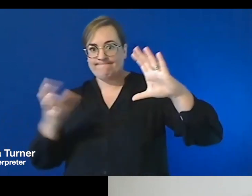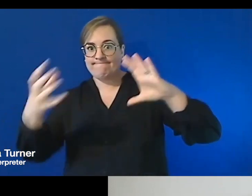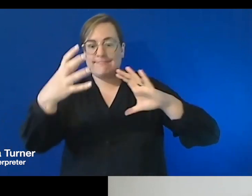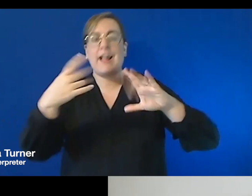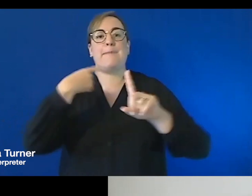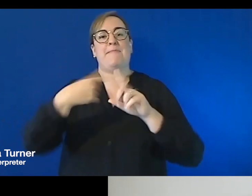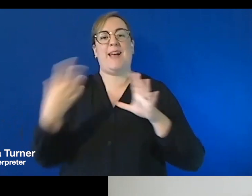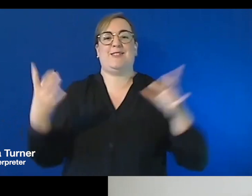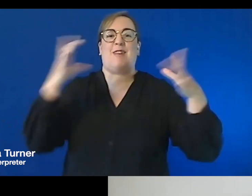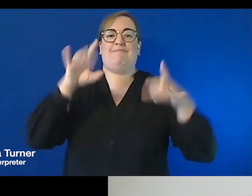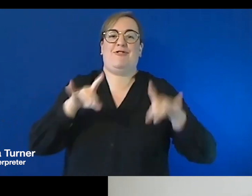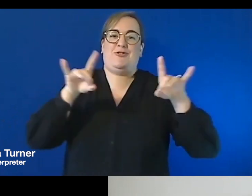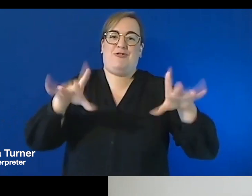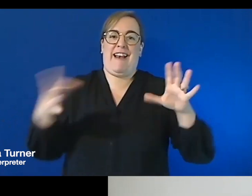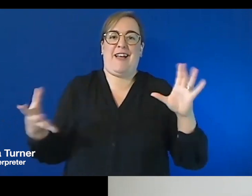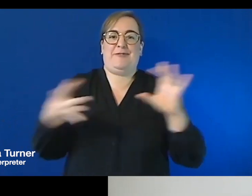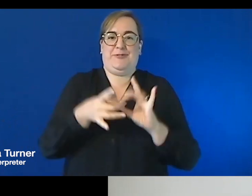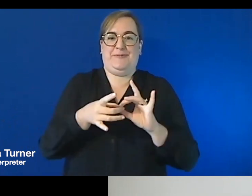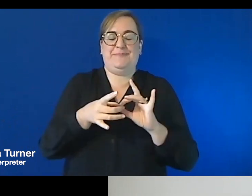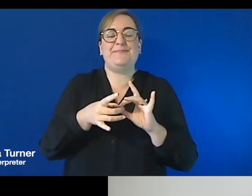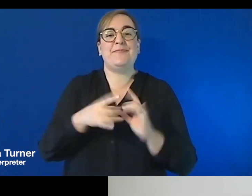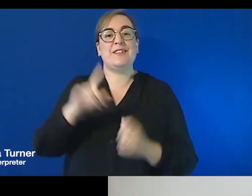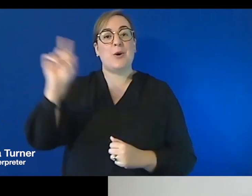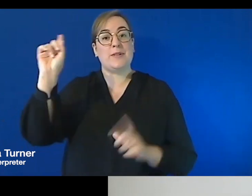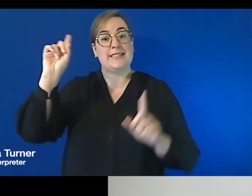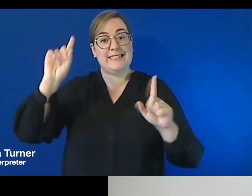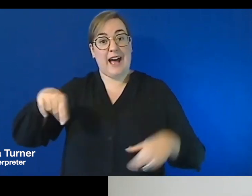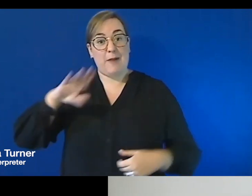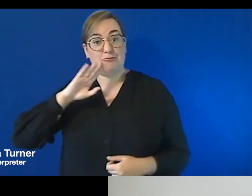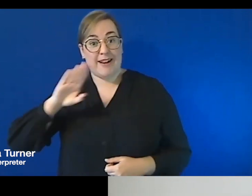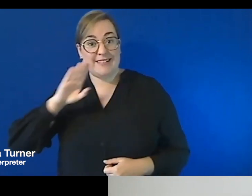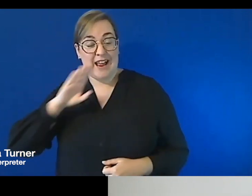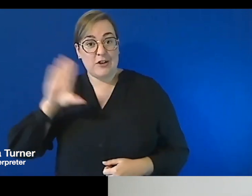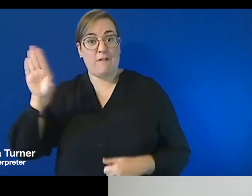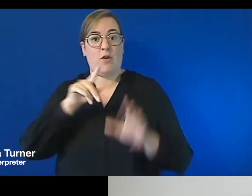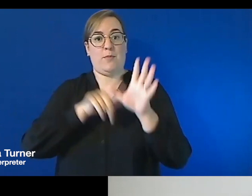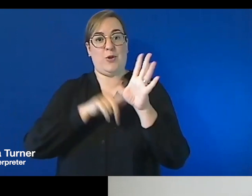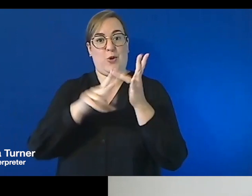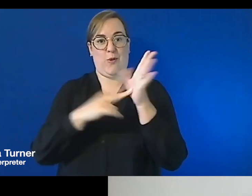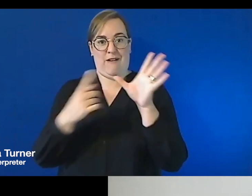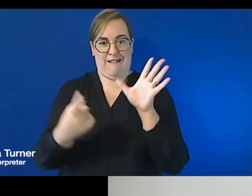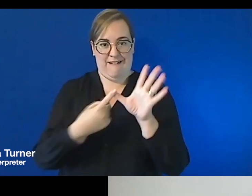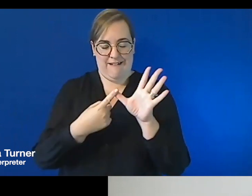So we’re going to start with a presentation from Yonah and Yonah, please take it away.